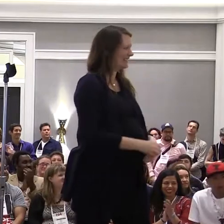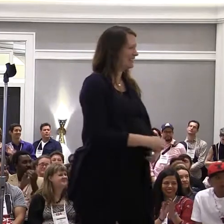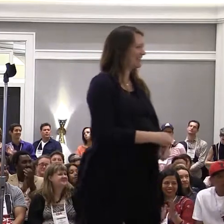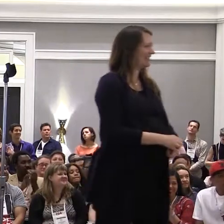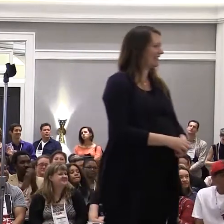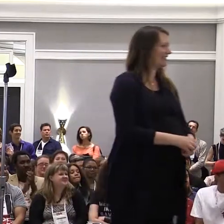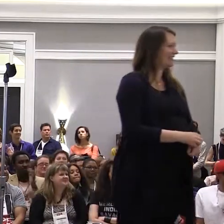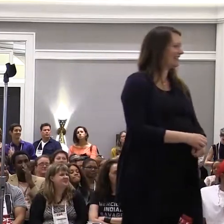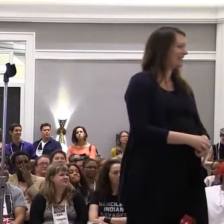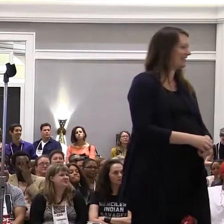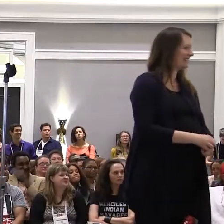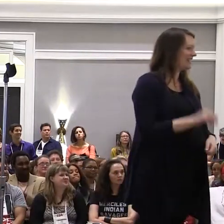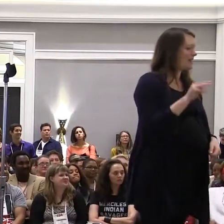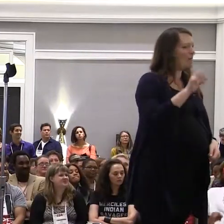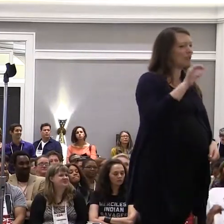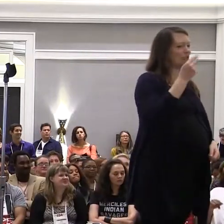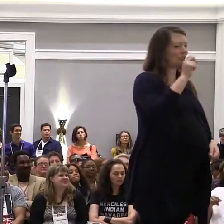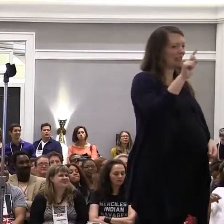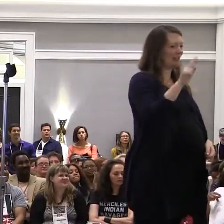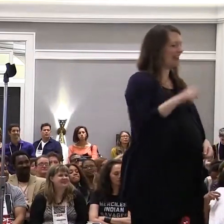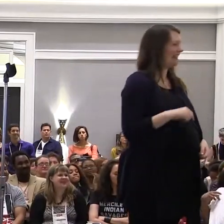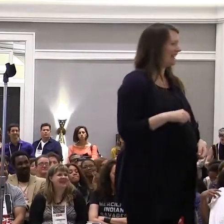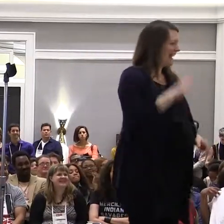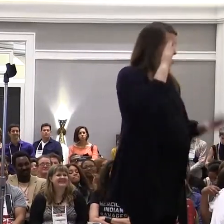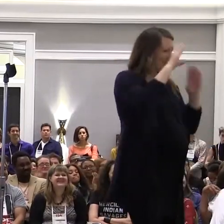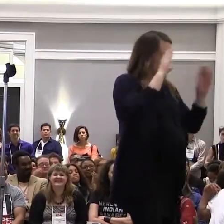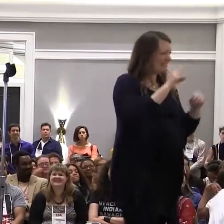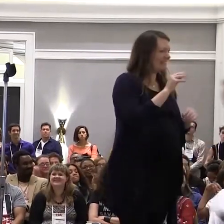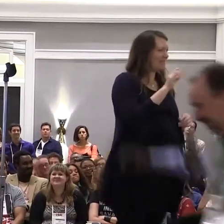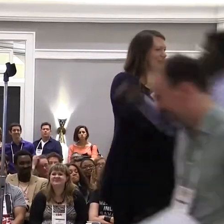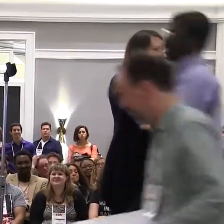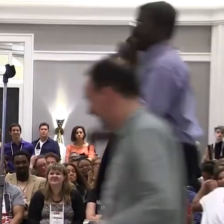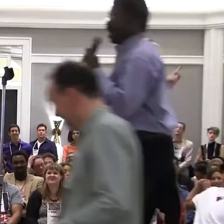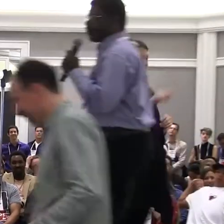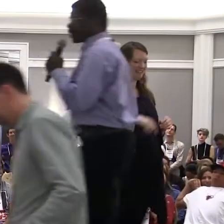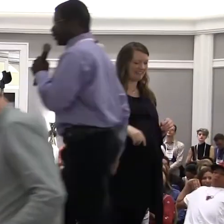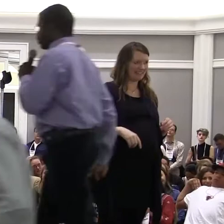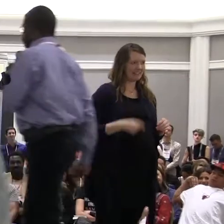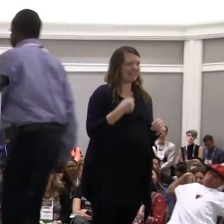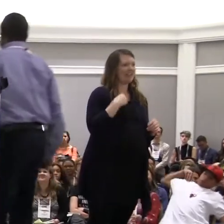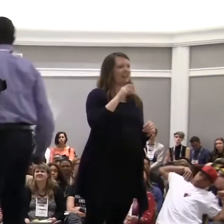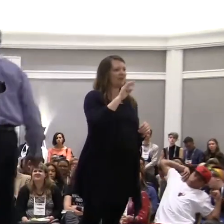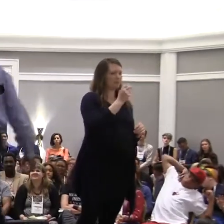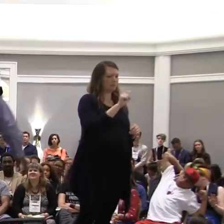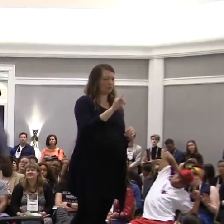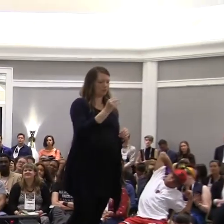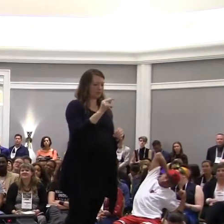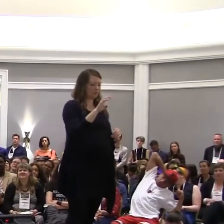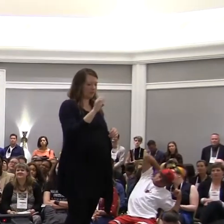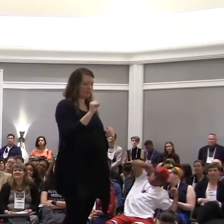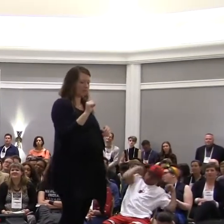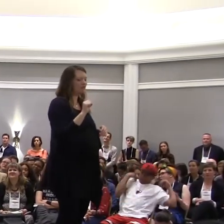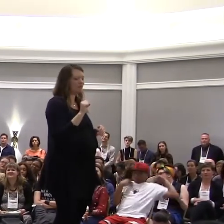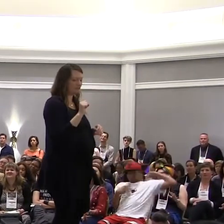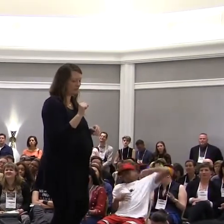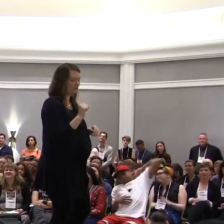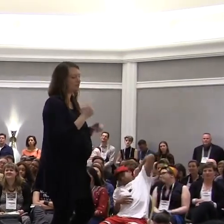Marshall! I'm Marshall Jones with Crossroads Theatre Company, in New Brunswic, New Jersey.